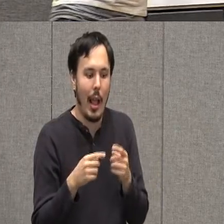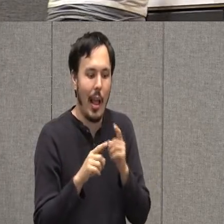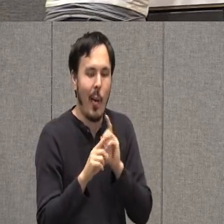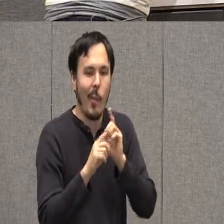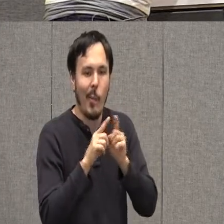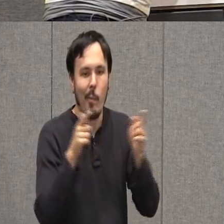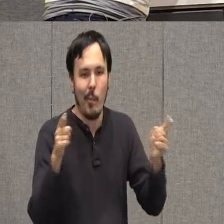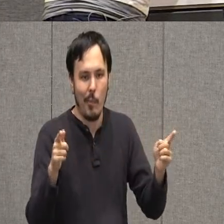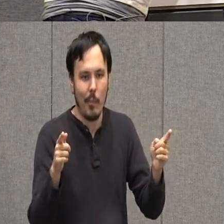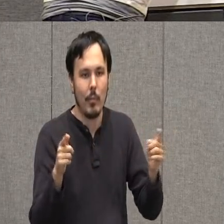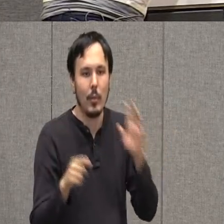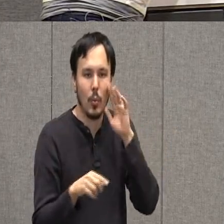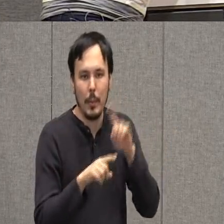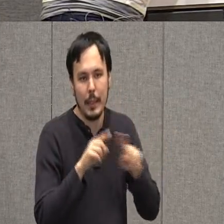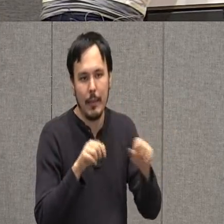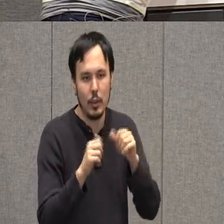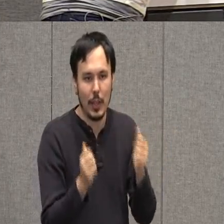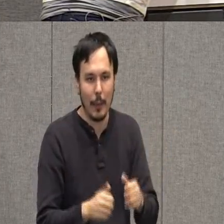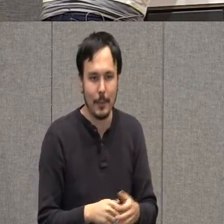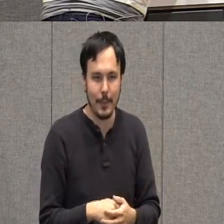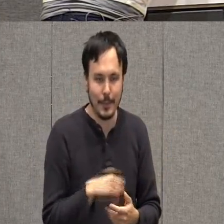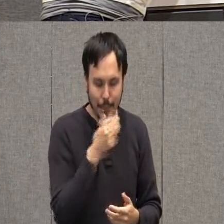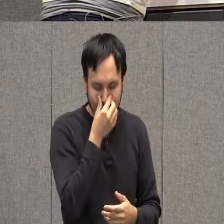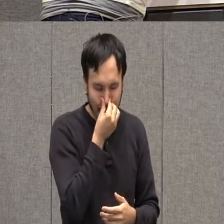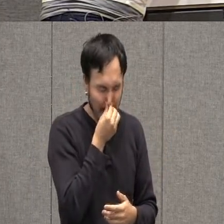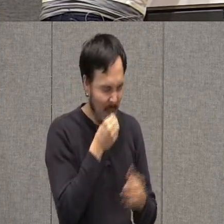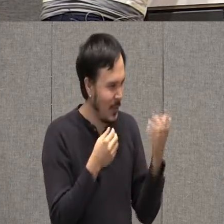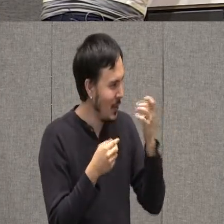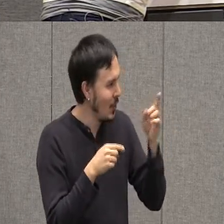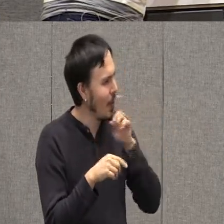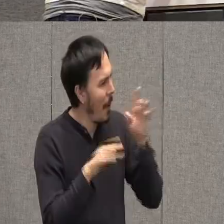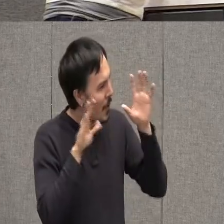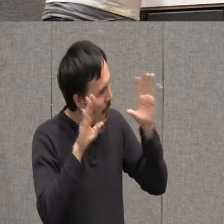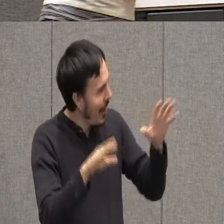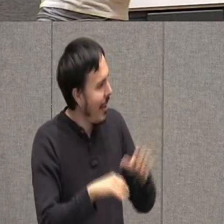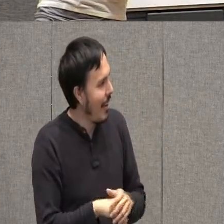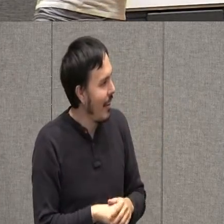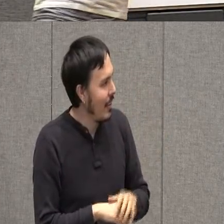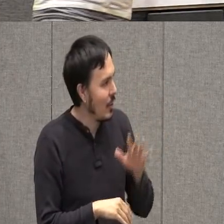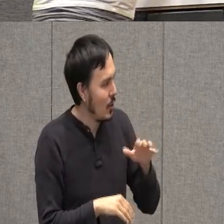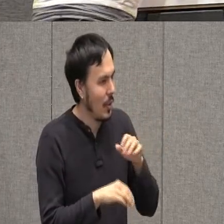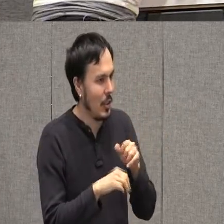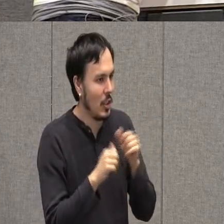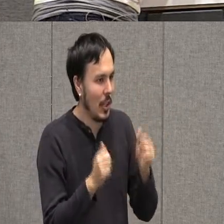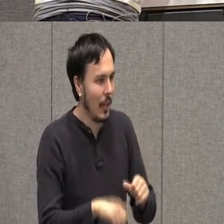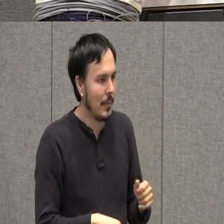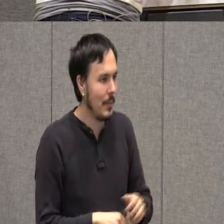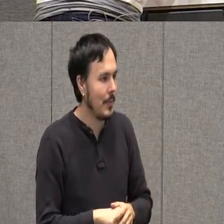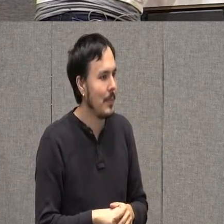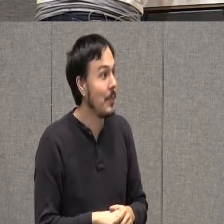[Potter] There we go. You are just great at this, Ms. Ley. Thank you. However we draw you, know that we love you.